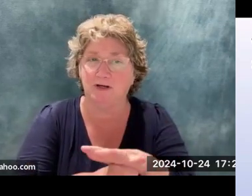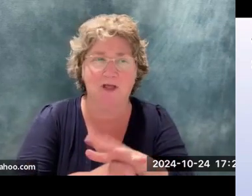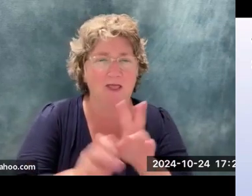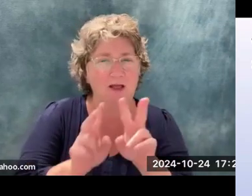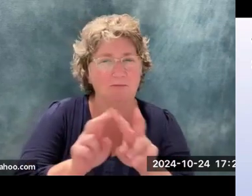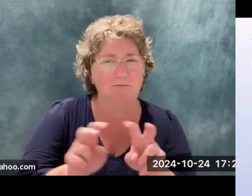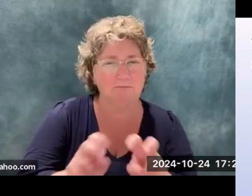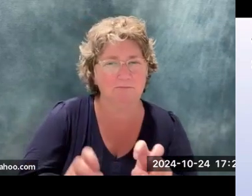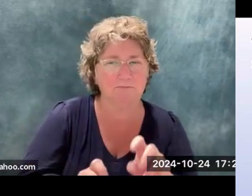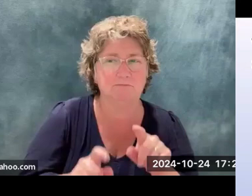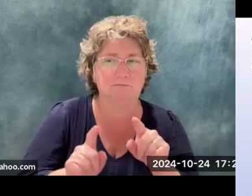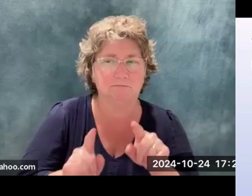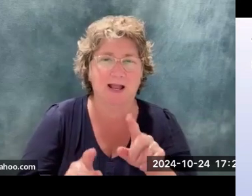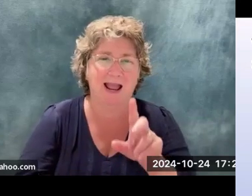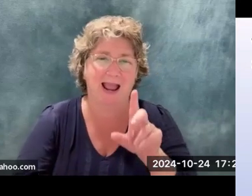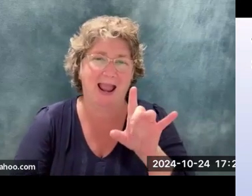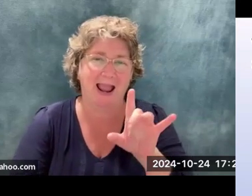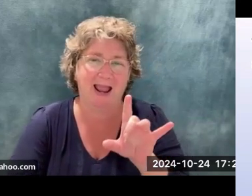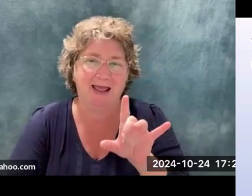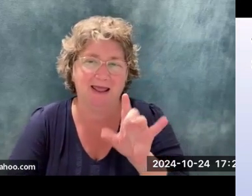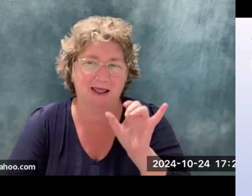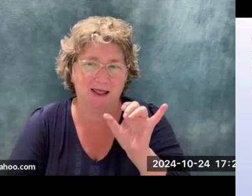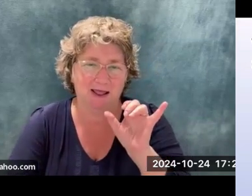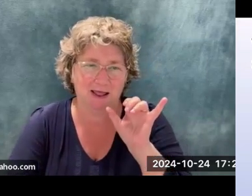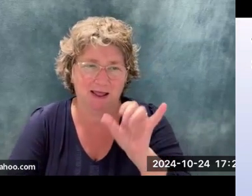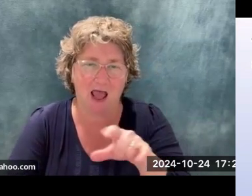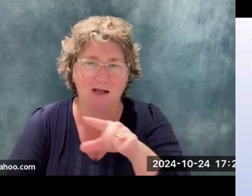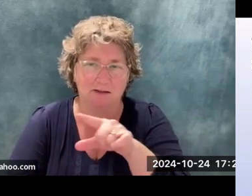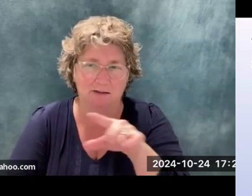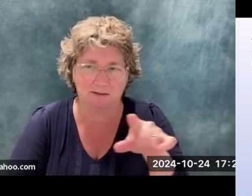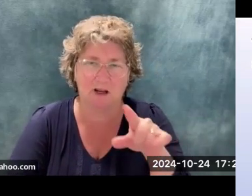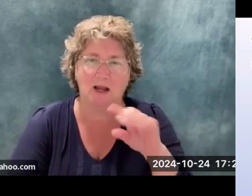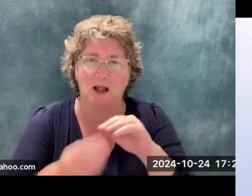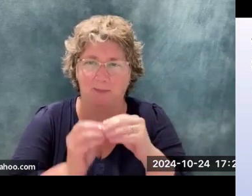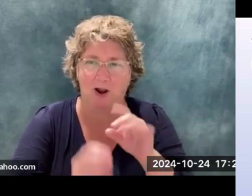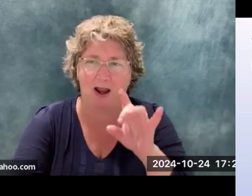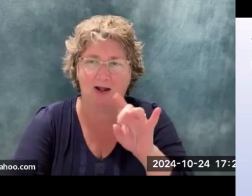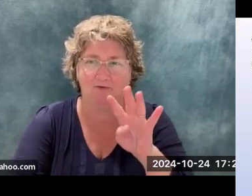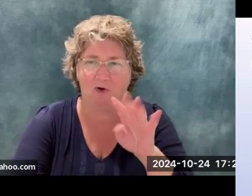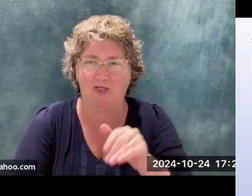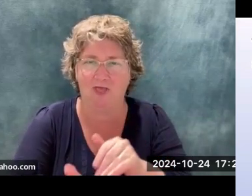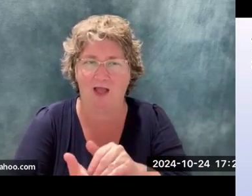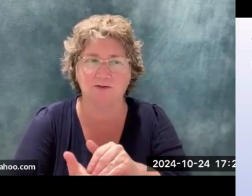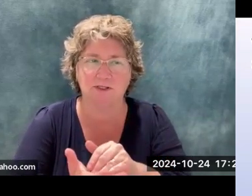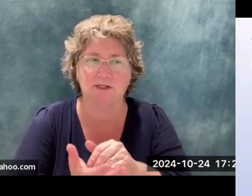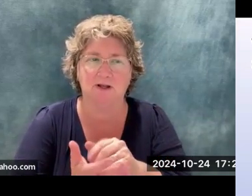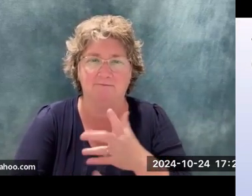individuals, but before they got their infection. And they found in six observational studies,